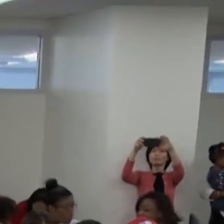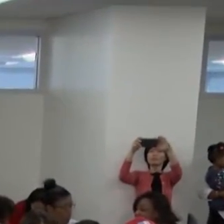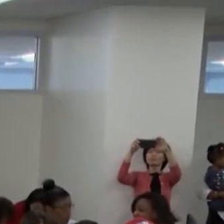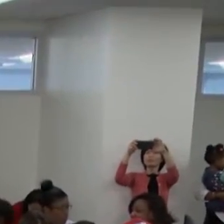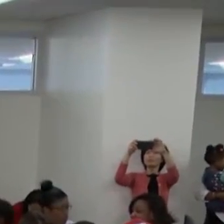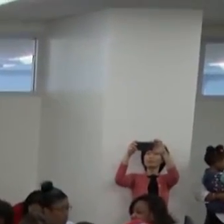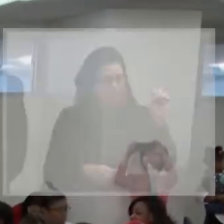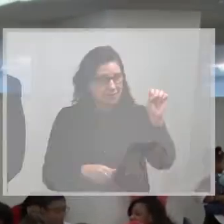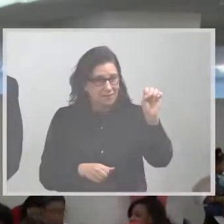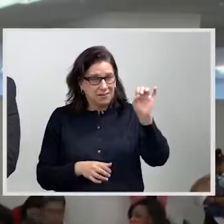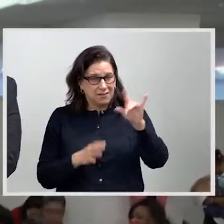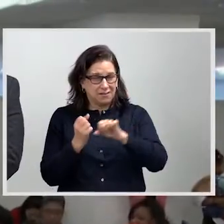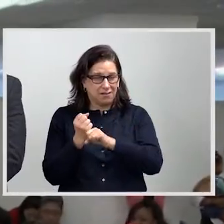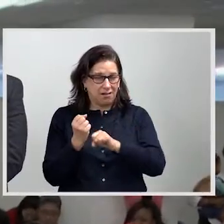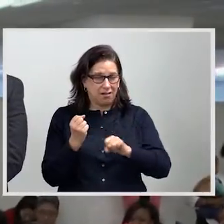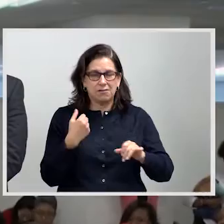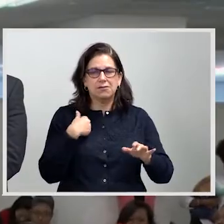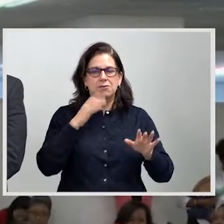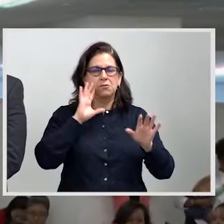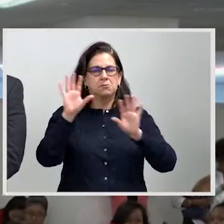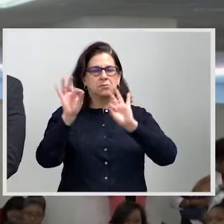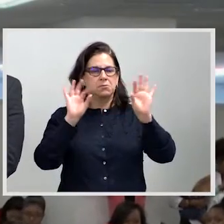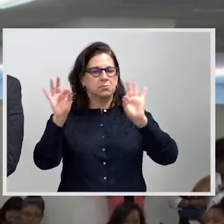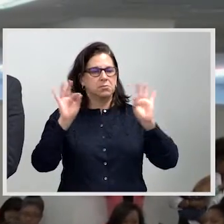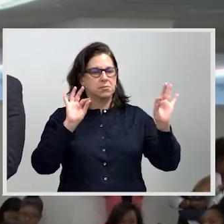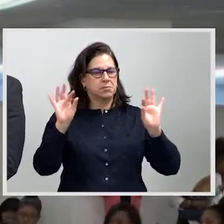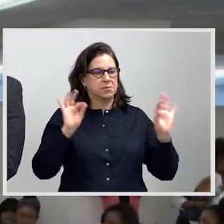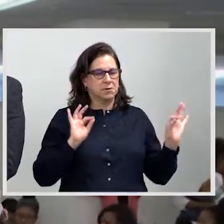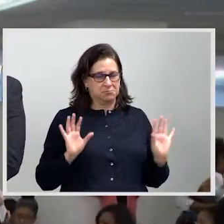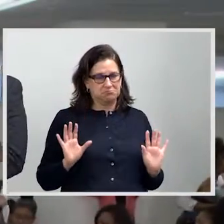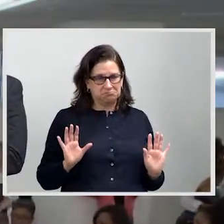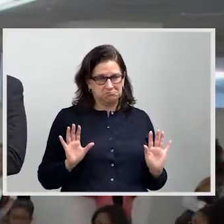DO ANY TABLES WANT TO REPORT HOW THEY DID TO THE GROUP?